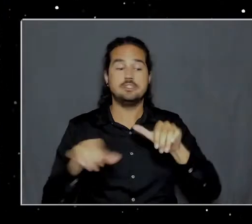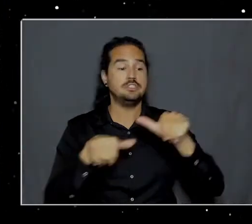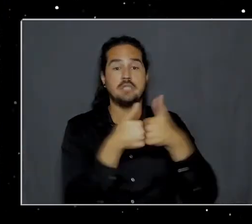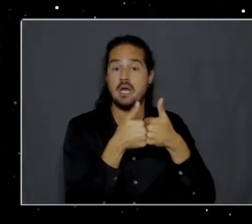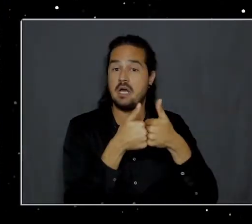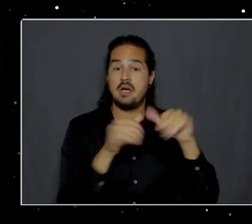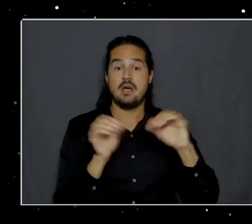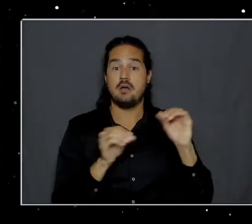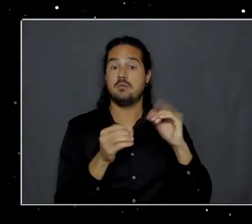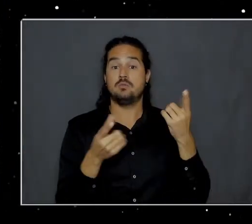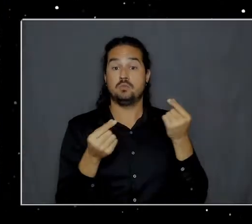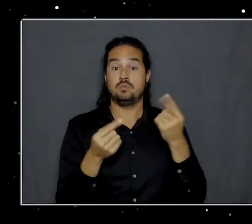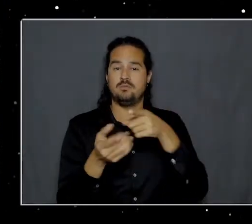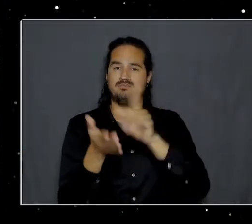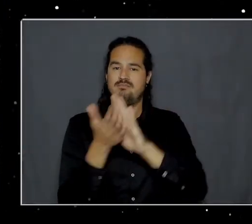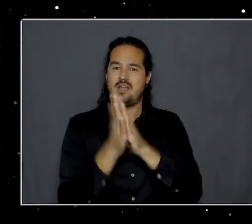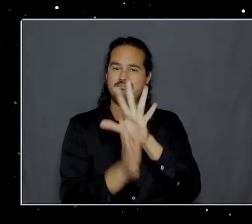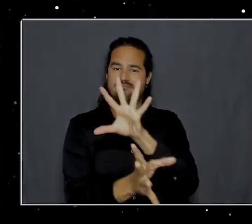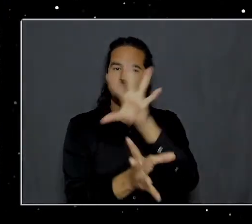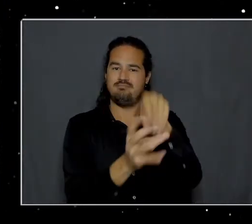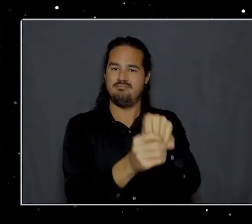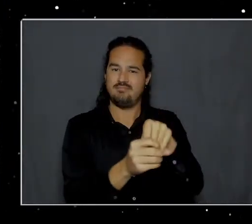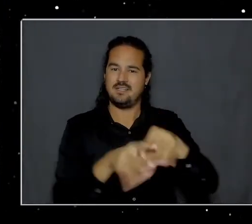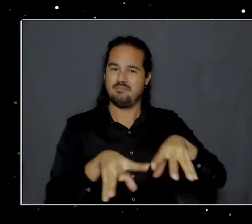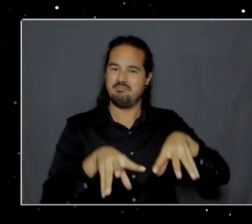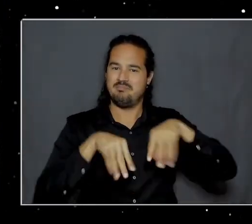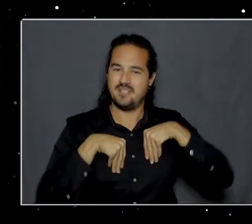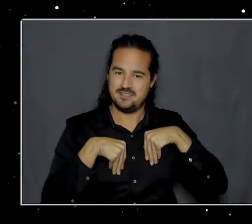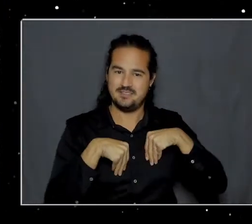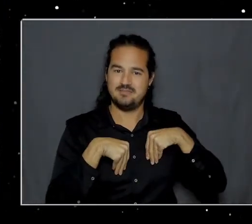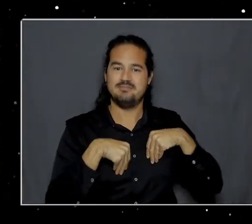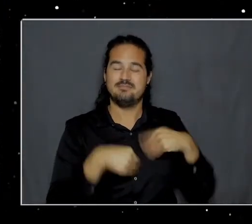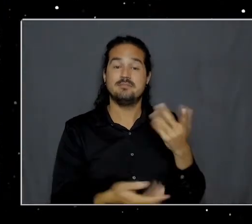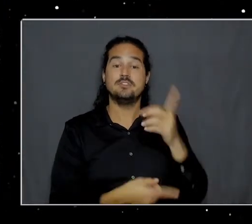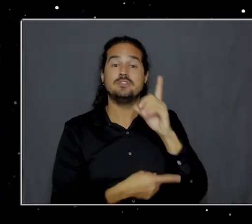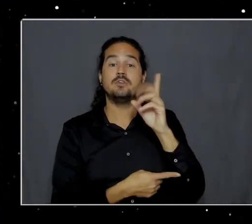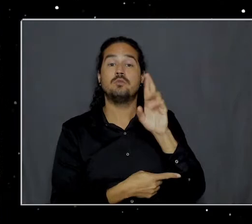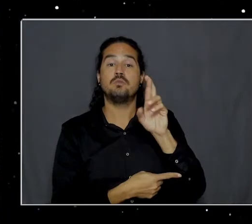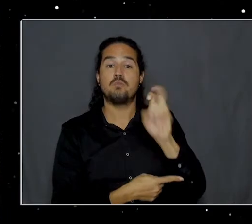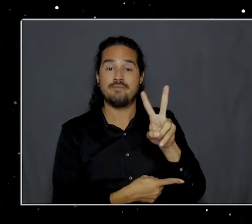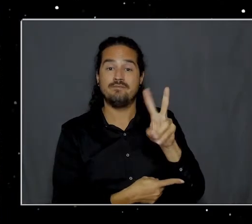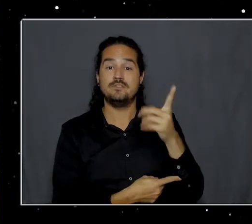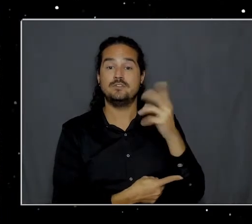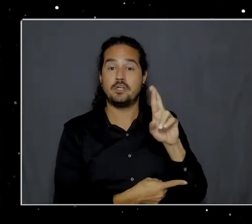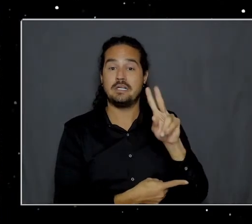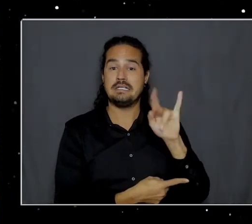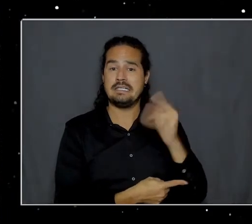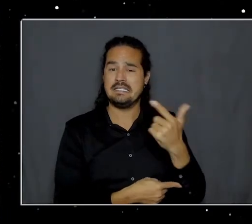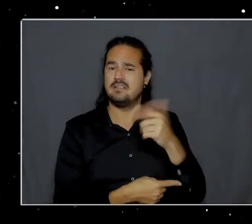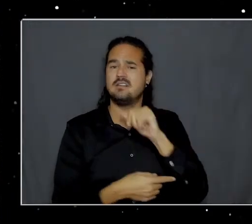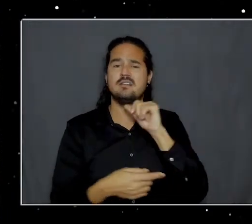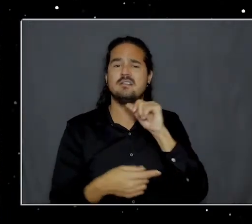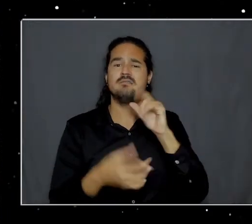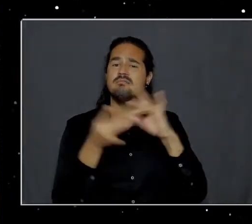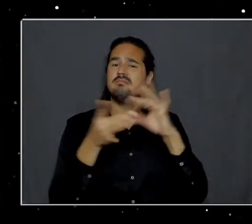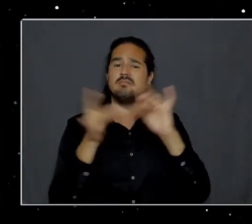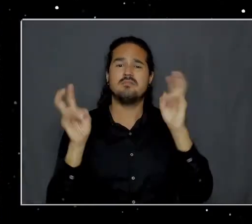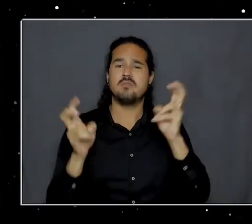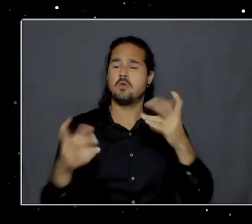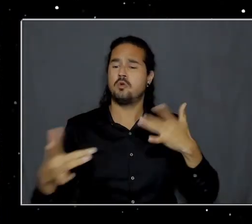WILL ACTUALLY END UP BEING